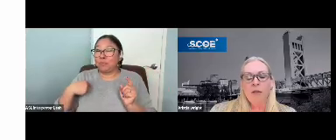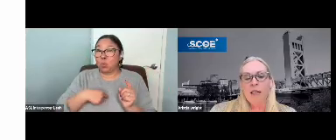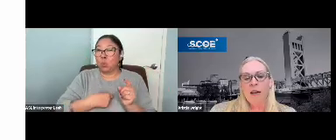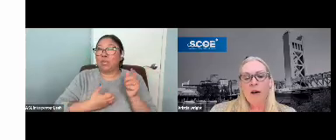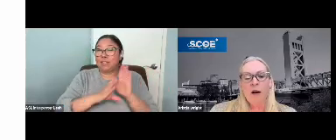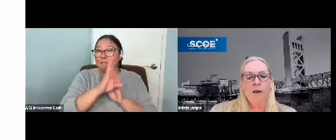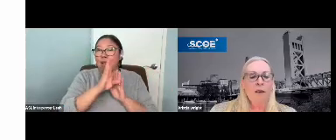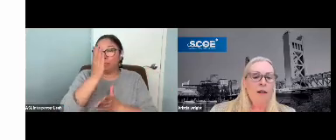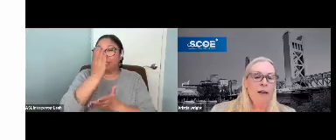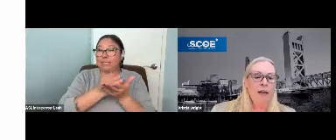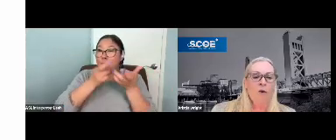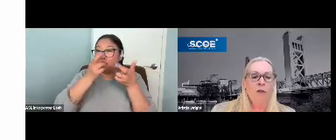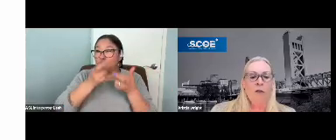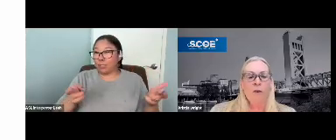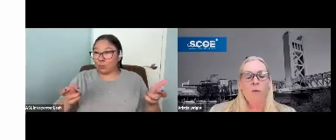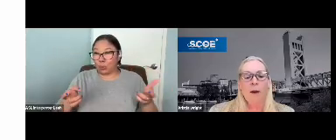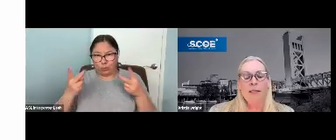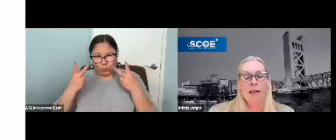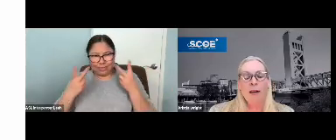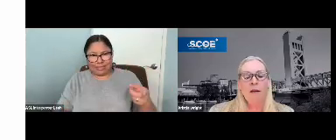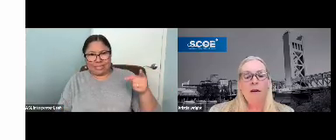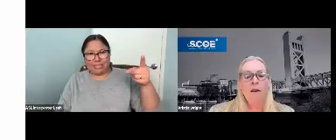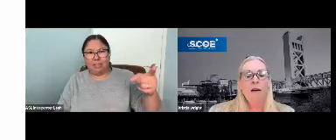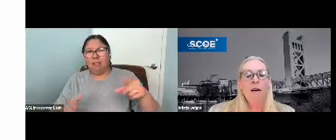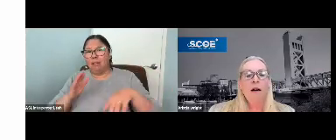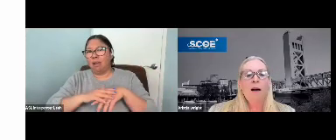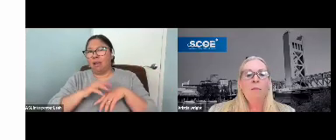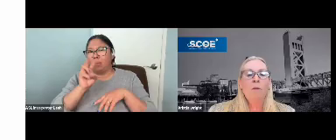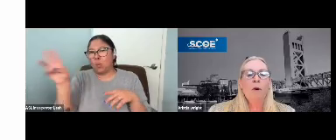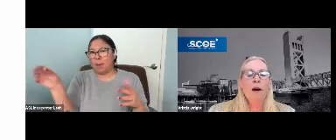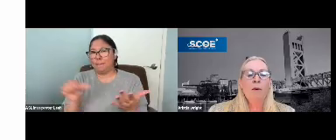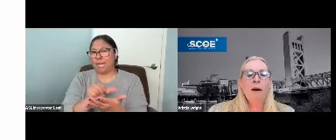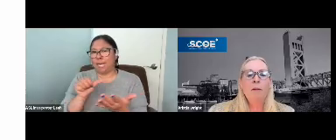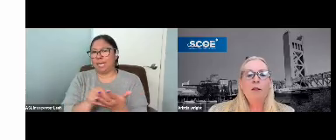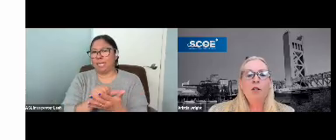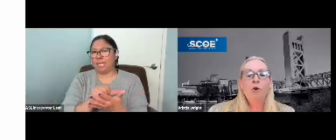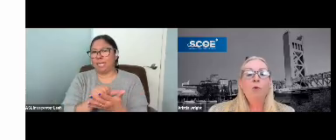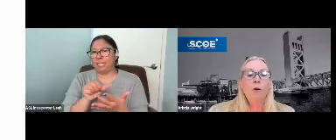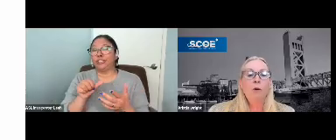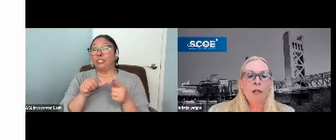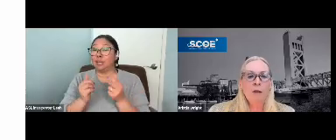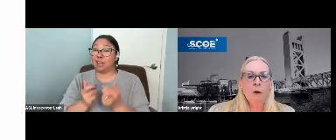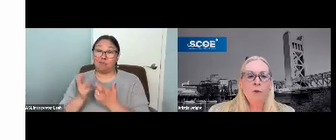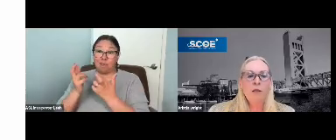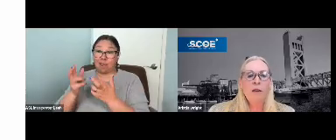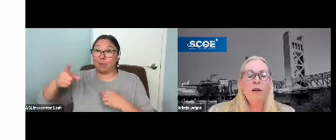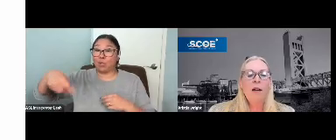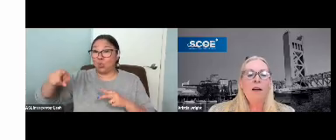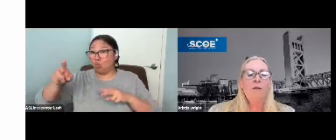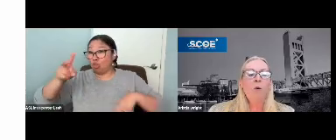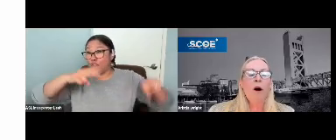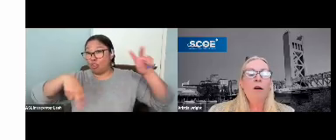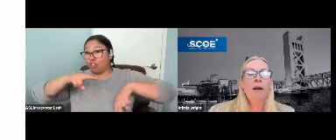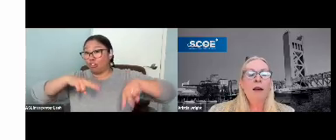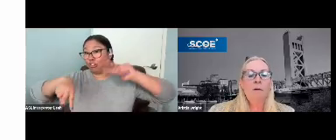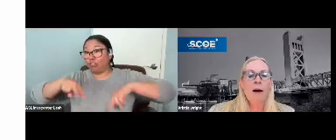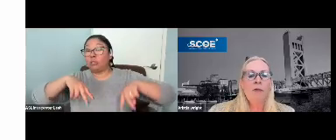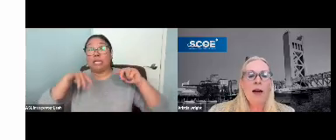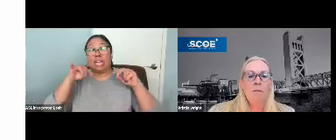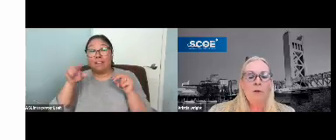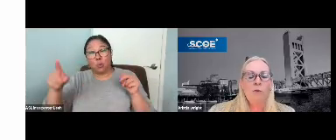think you see on here the website um I recommend you look at those if you are thinking about that